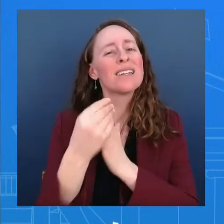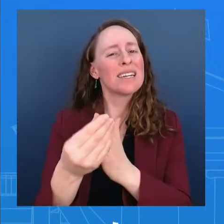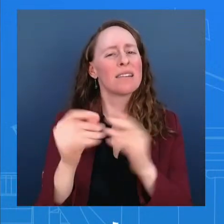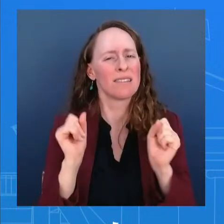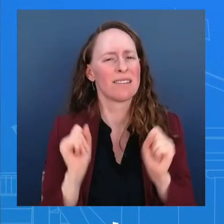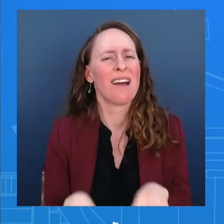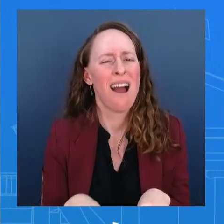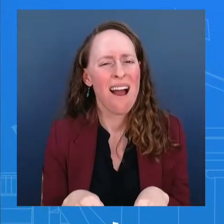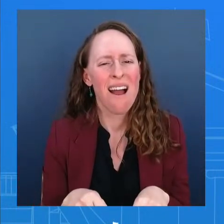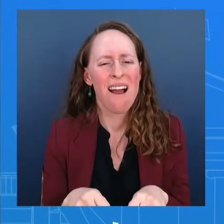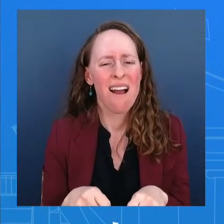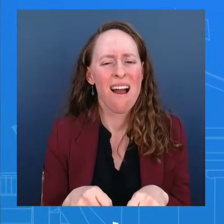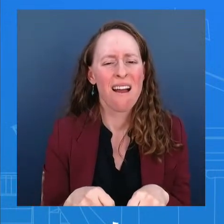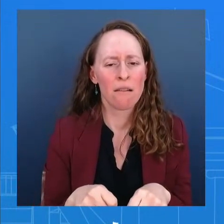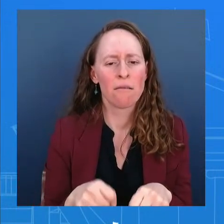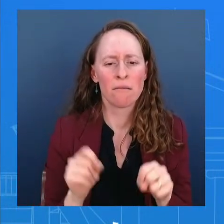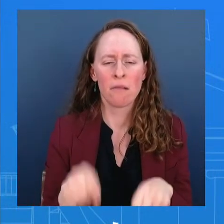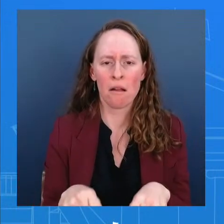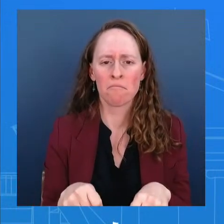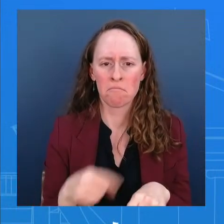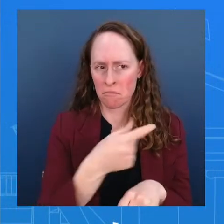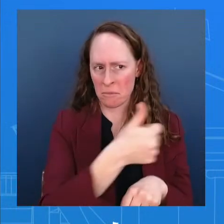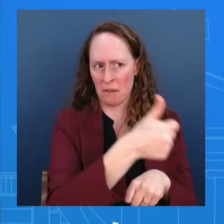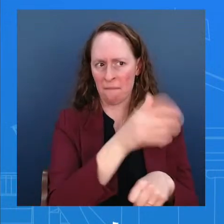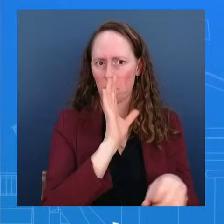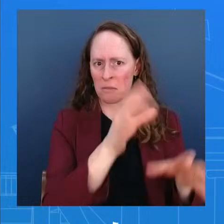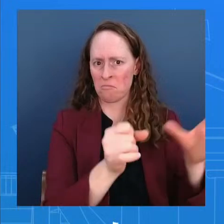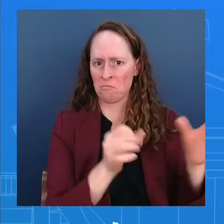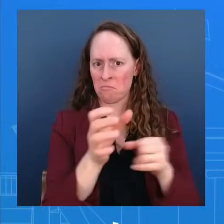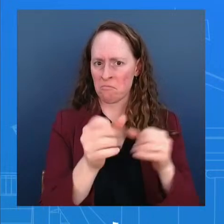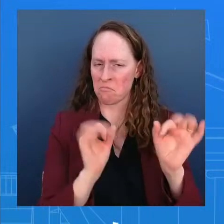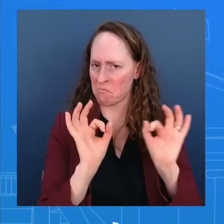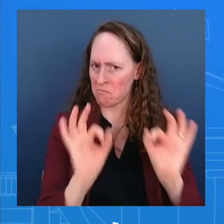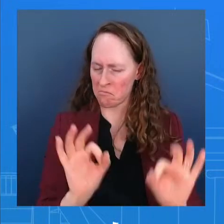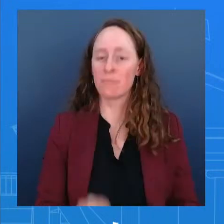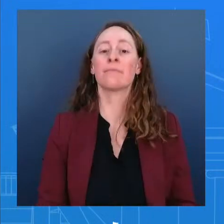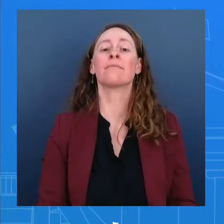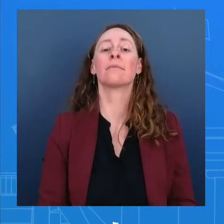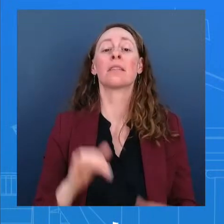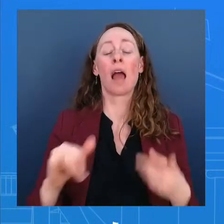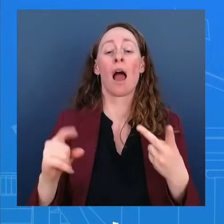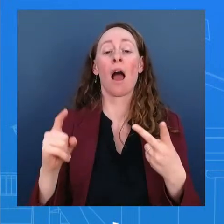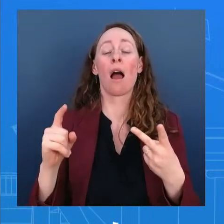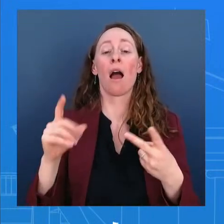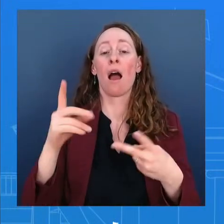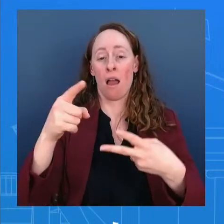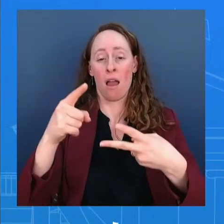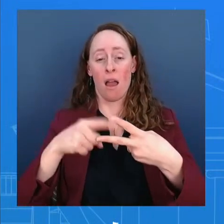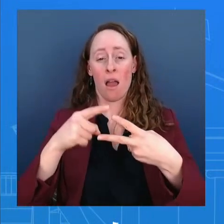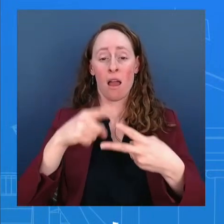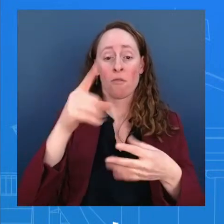With respect to the question about President Trump and his comments, you know, he’s talked about all hell to pay,